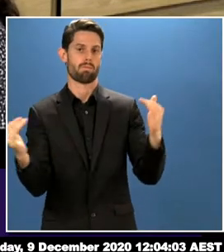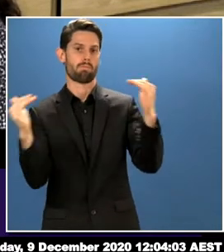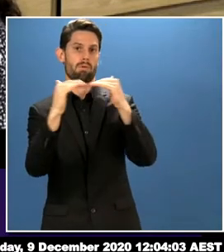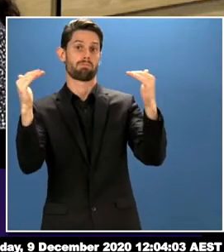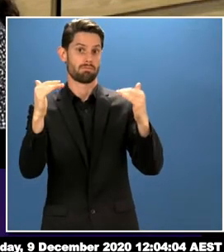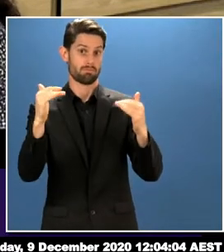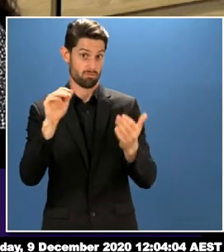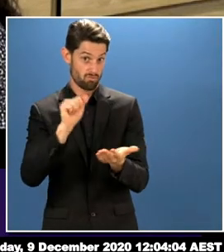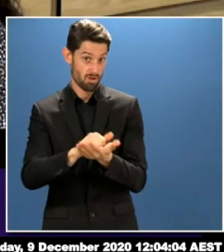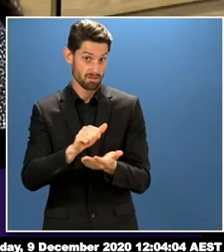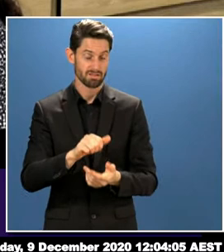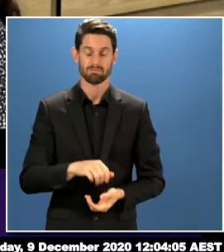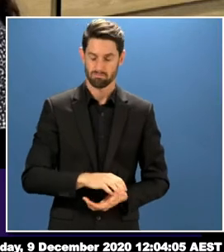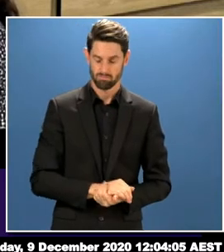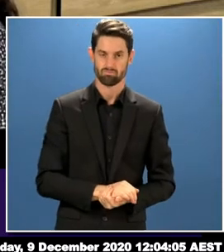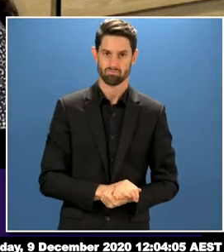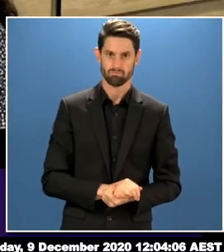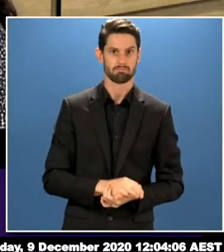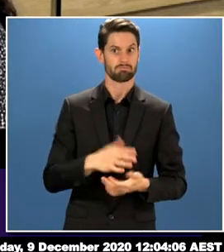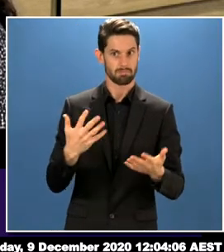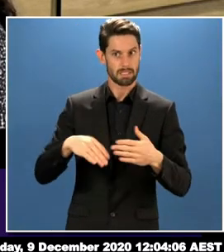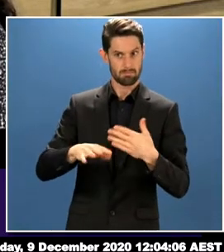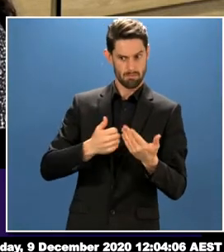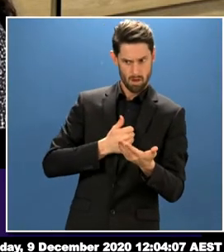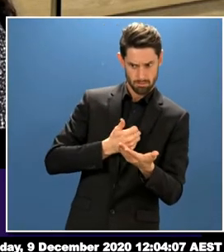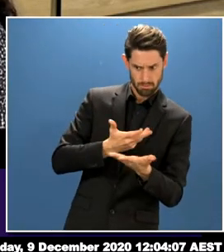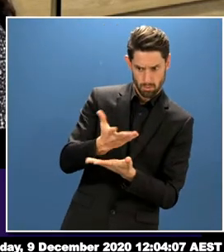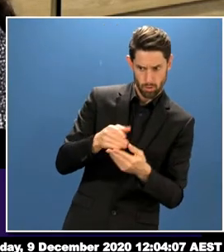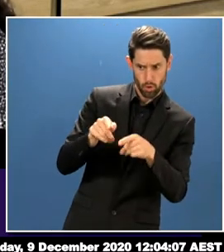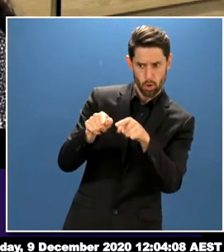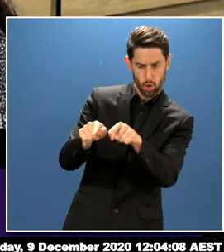And from my discussions with you, this is because in your view